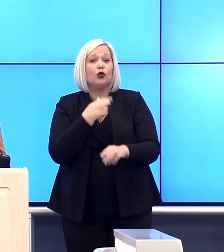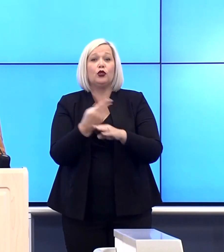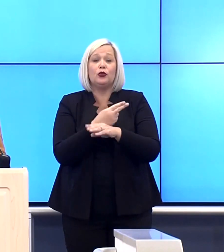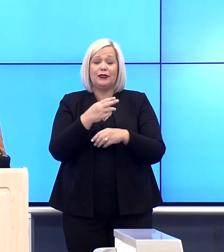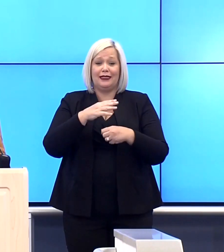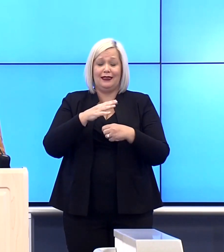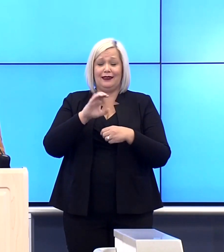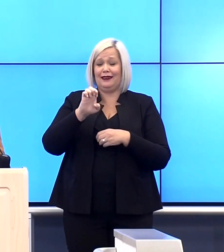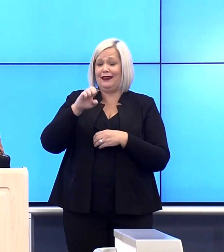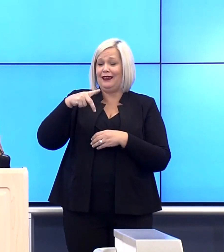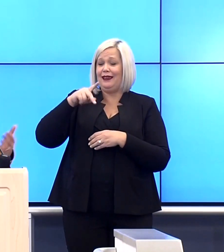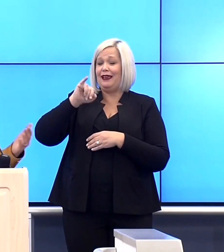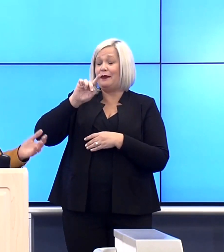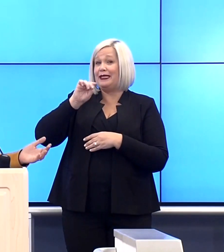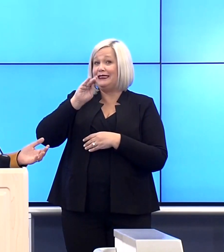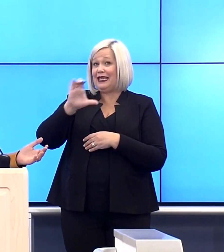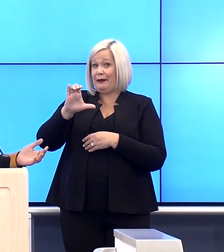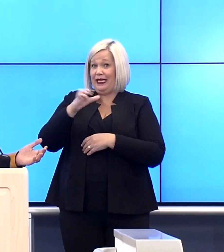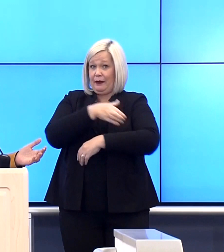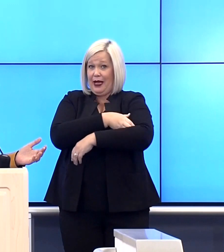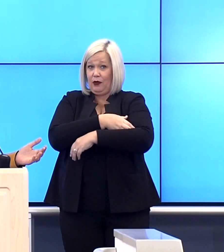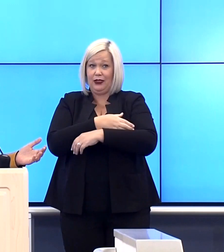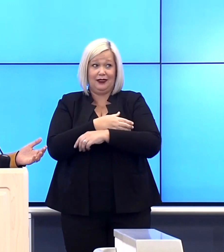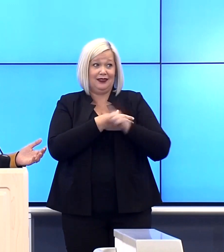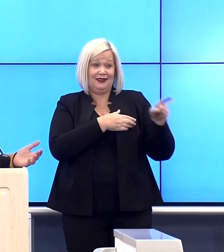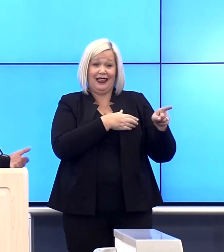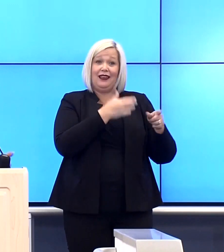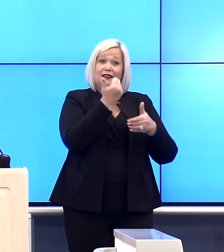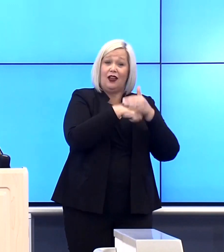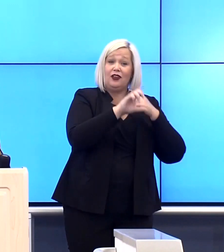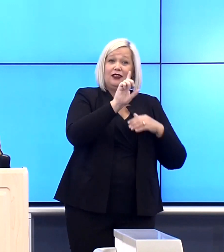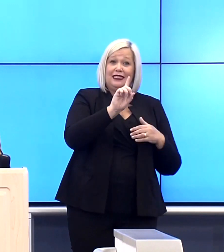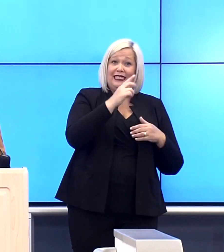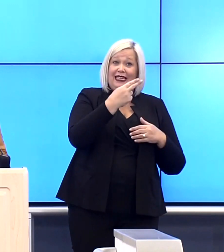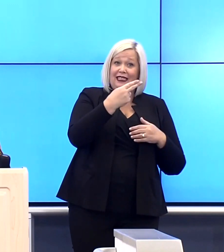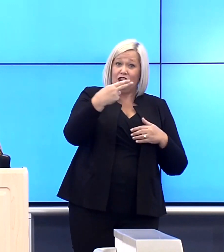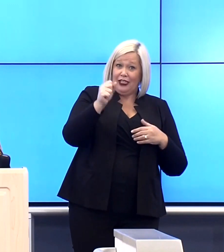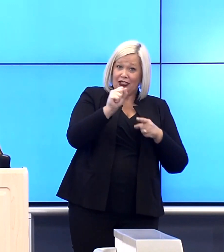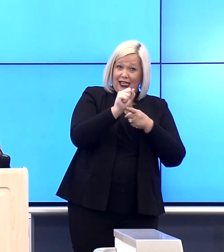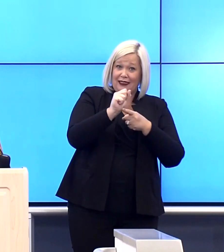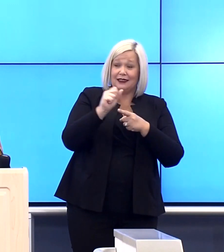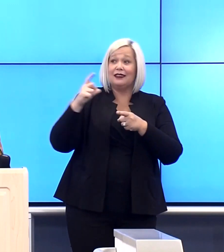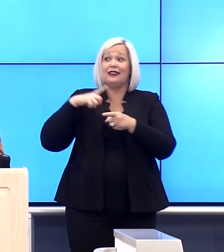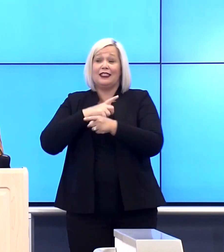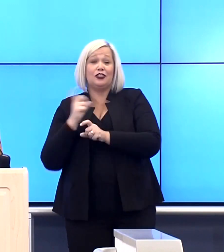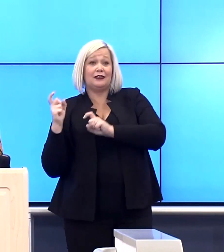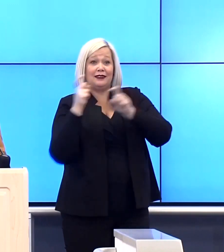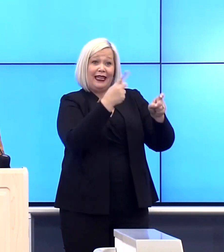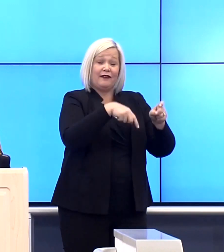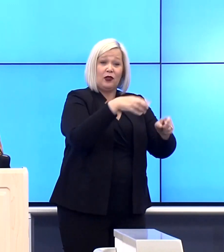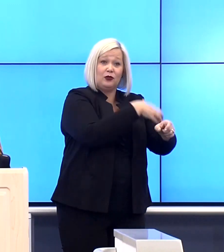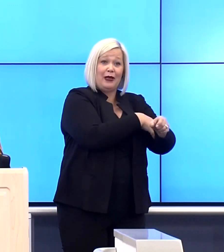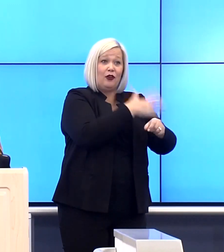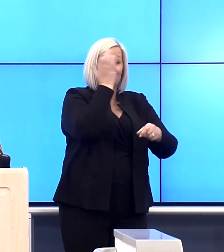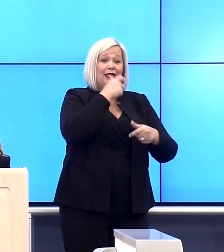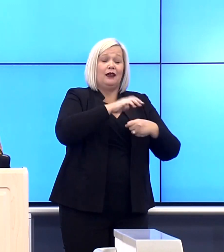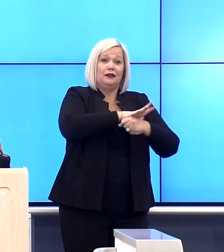THAT’S WHERE WE ARE. WE ARE USING POWERS, EPIDEMIC WE ARE USING POWERS, EPIDEMIC POWERS, GIVEN THE HEALTH AND POWERS, GIVEN THE HEALTH AND HUMAN SERVICES DIRECTOR, BY THE